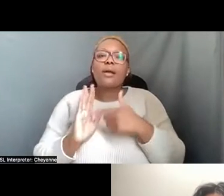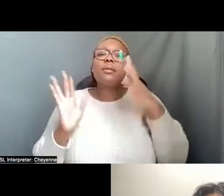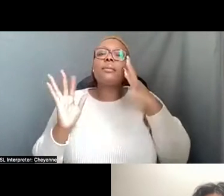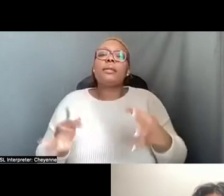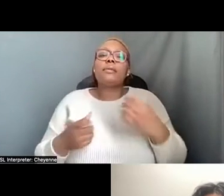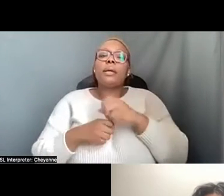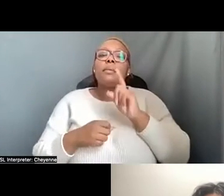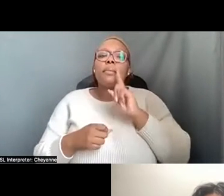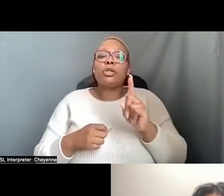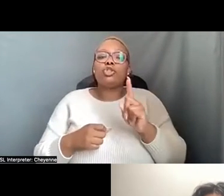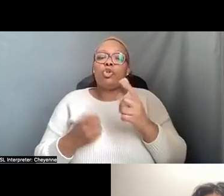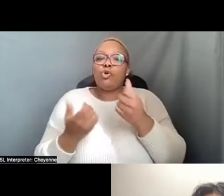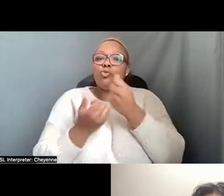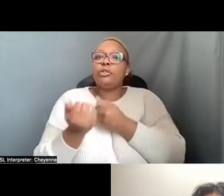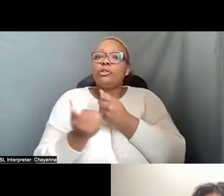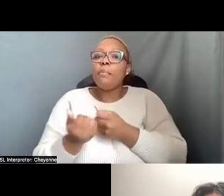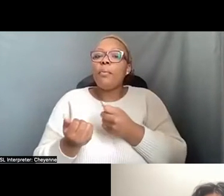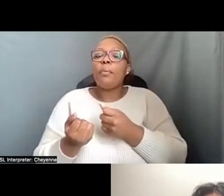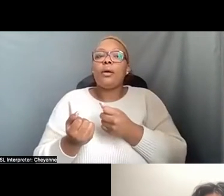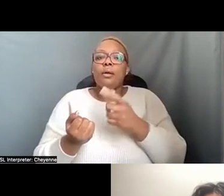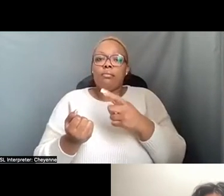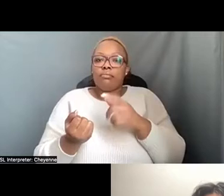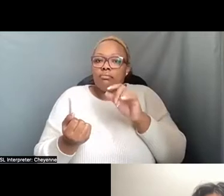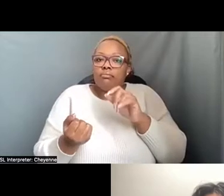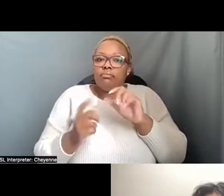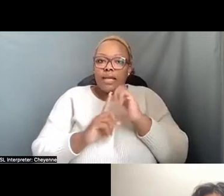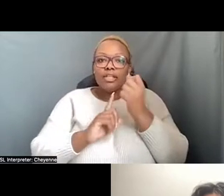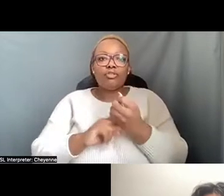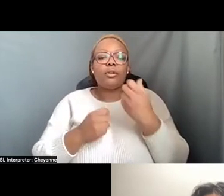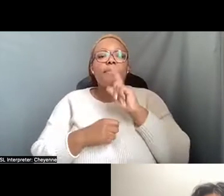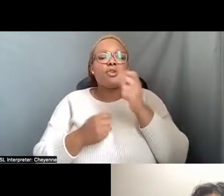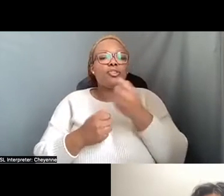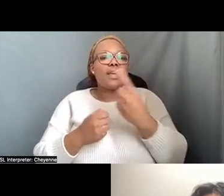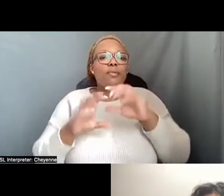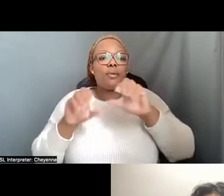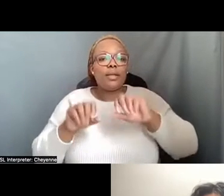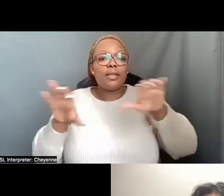It is a new thing we are requiring and definitely want to be in support of that and want to make